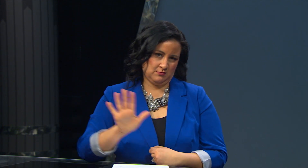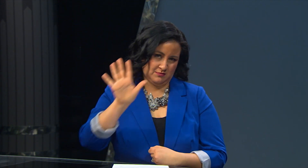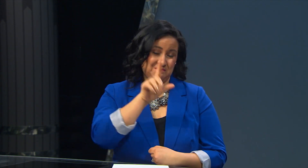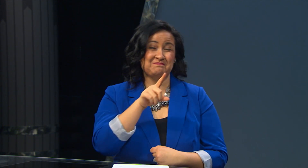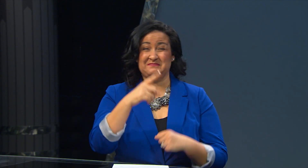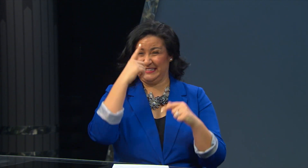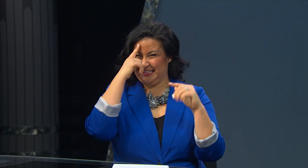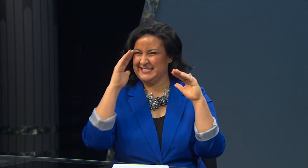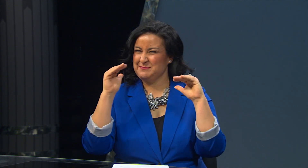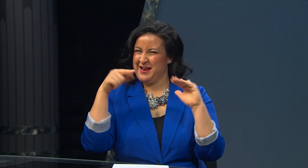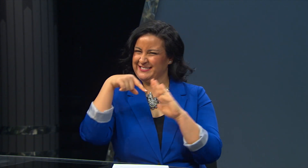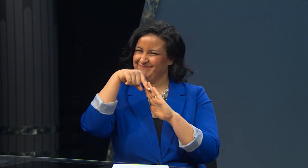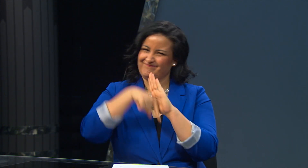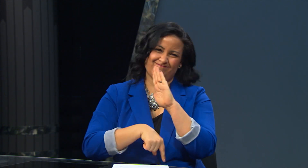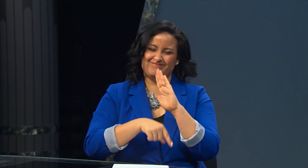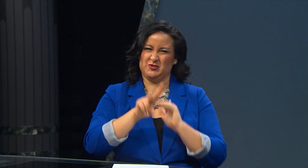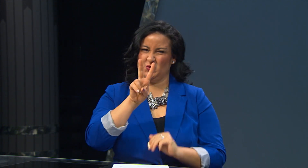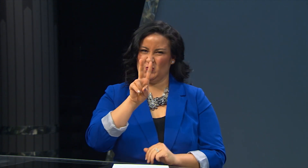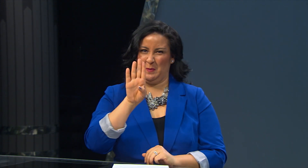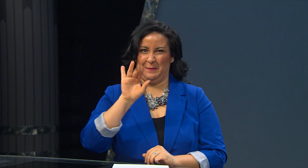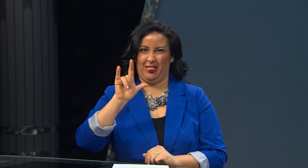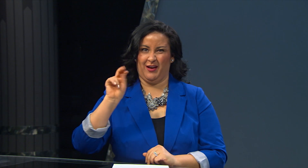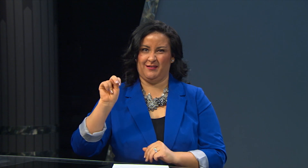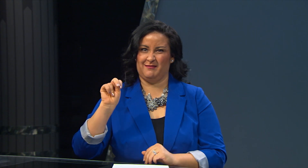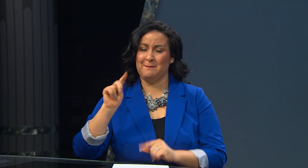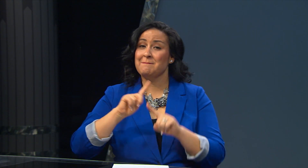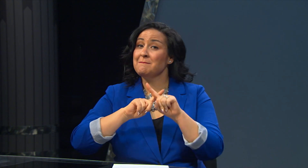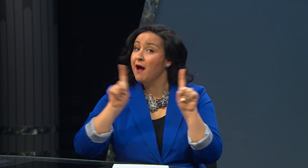THEY ARE EXPECTING A TWO BILLION DOLLAR LOSS IN SALES, BUT